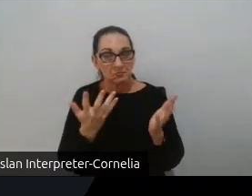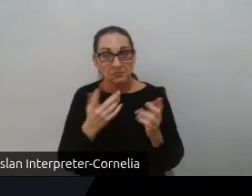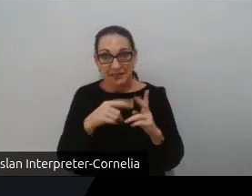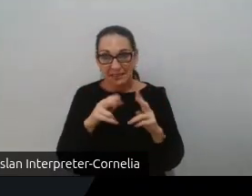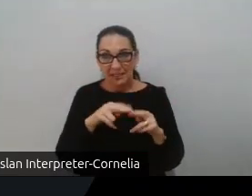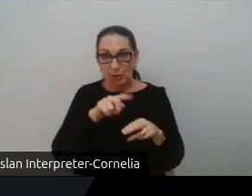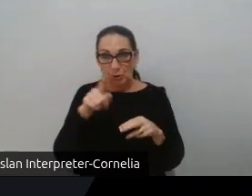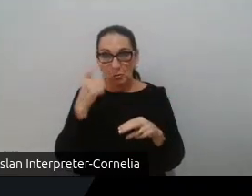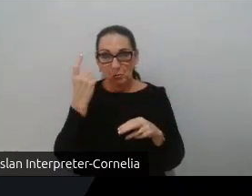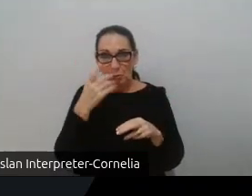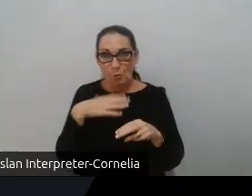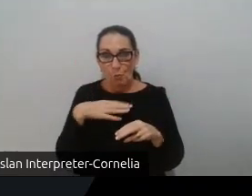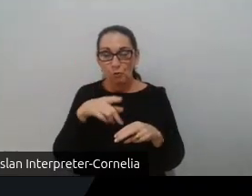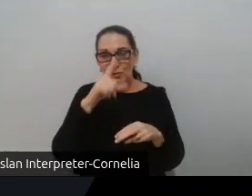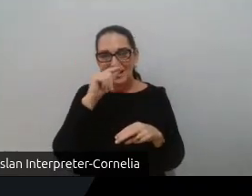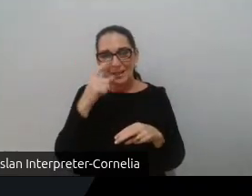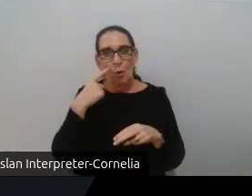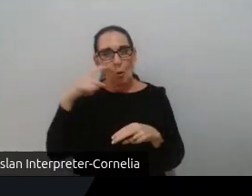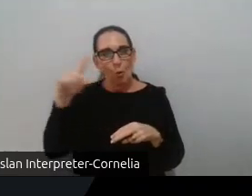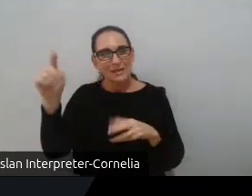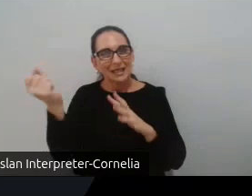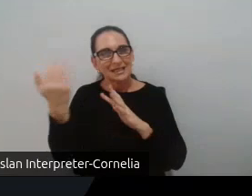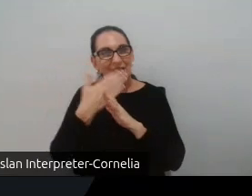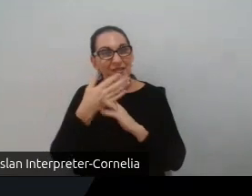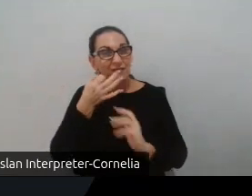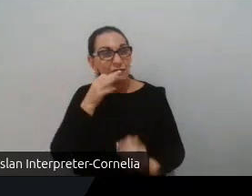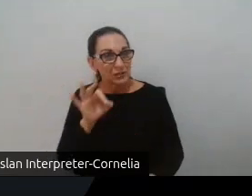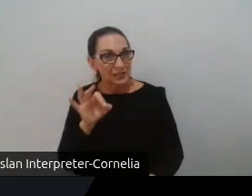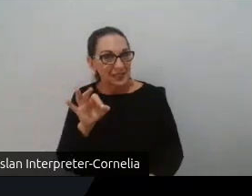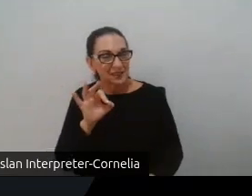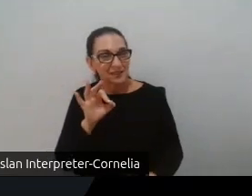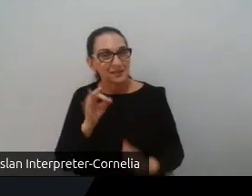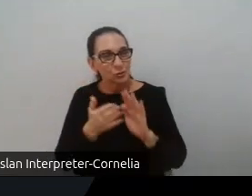can actually order them and have them delivered to you for free to your organization. So, we'll